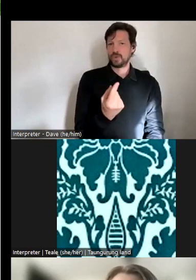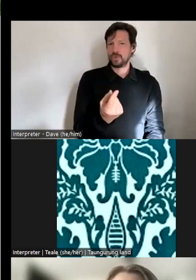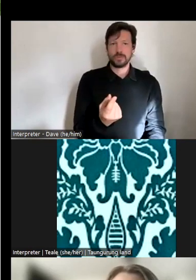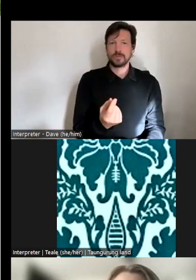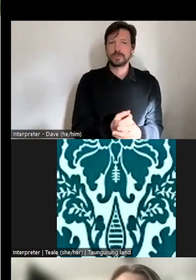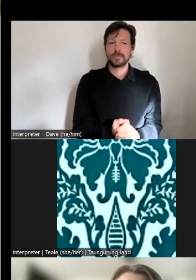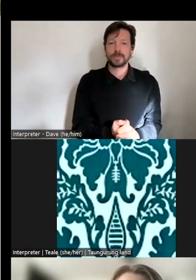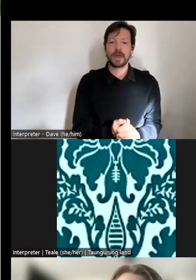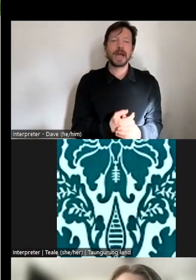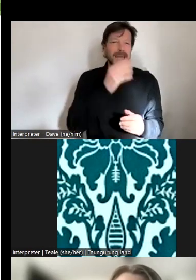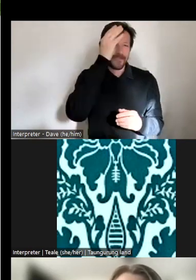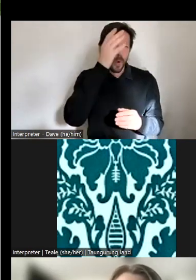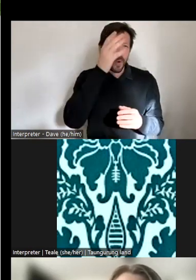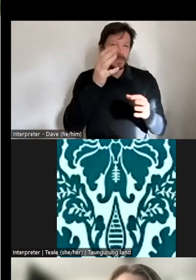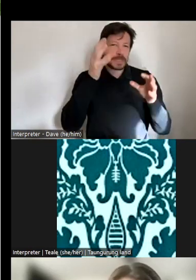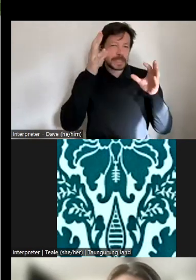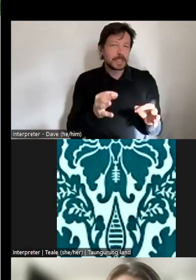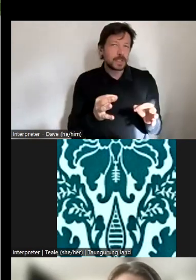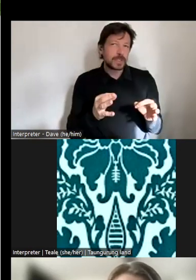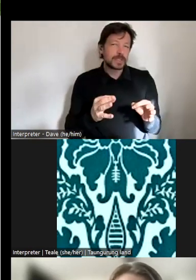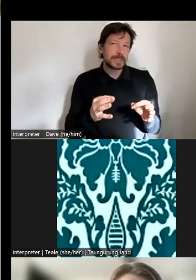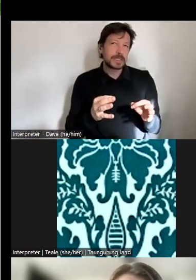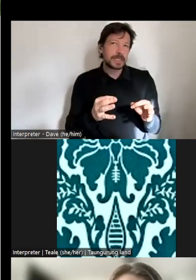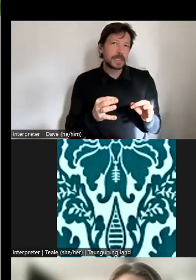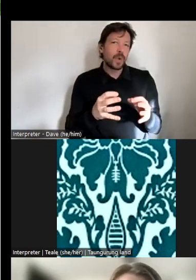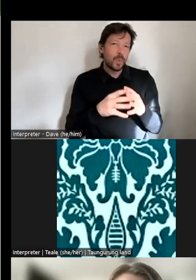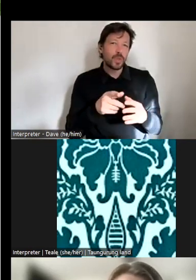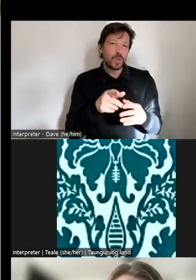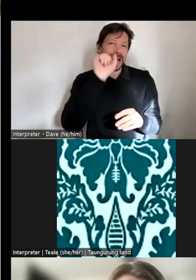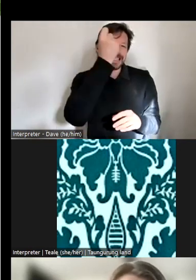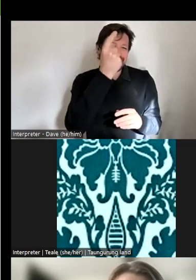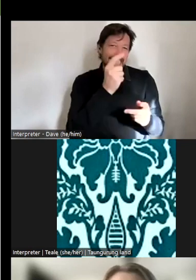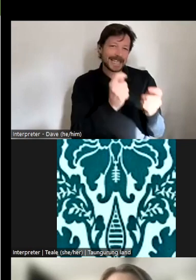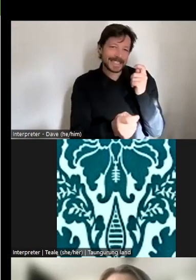it's really good to understand about the testing and what it is